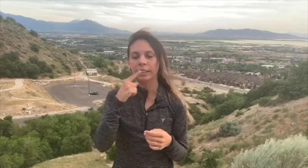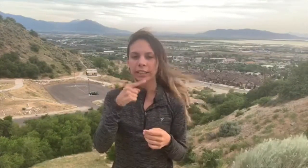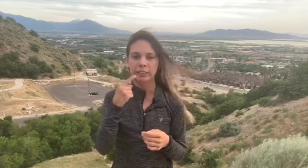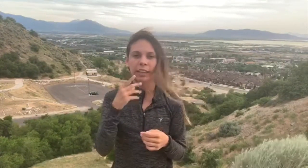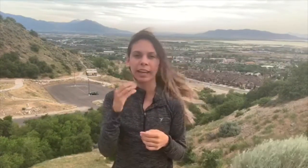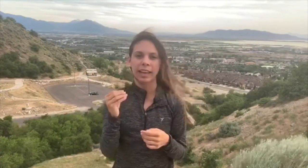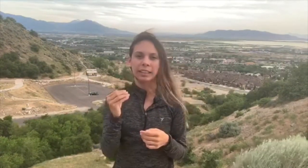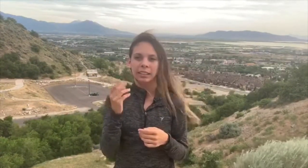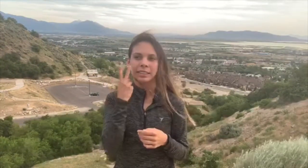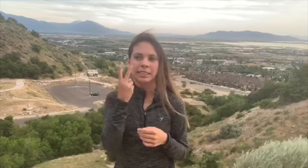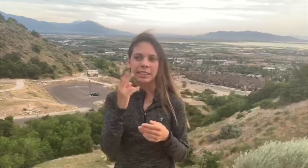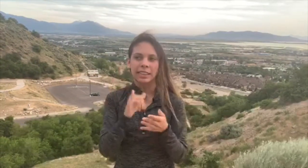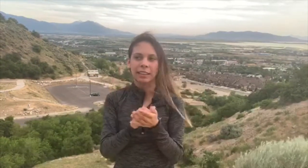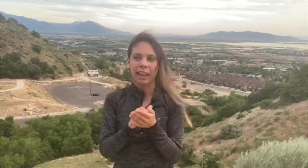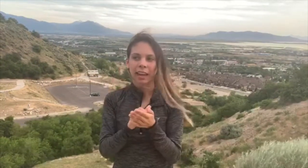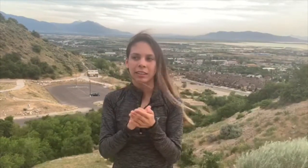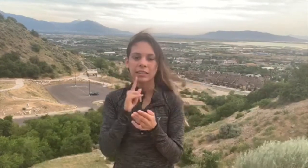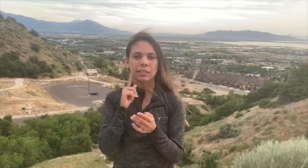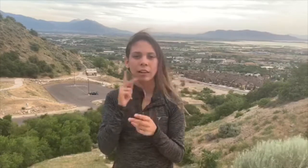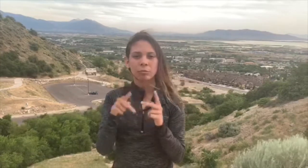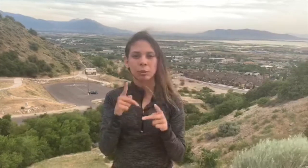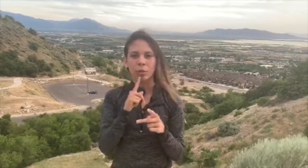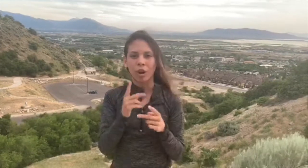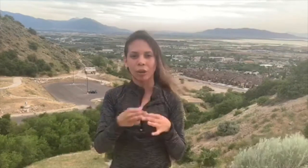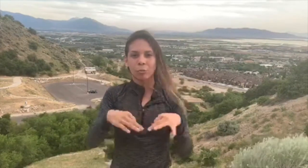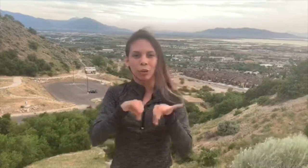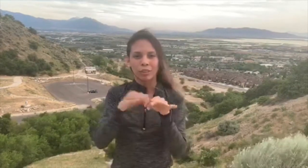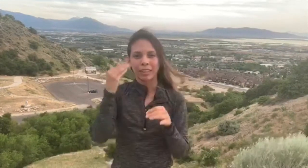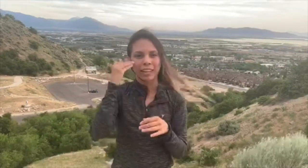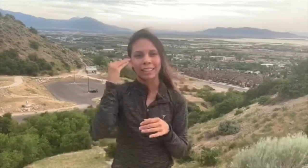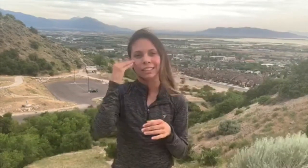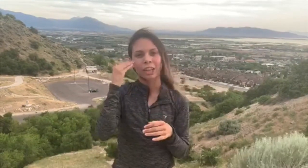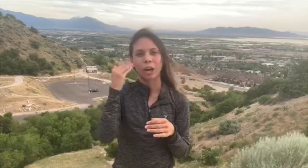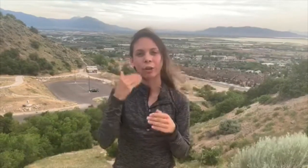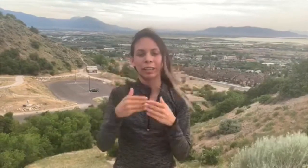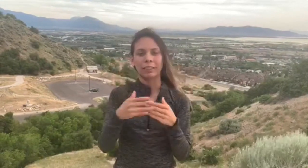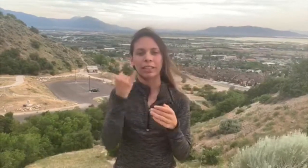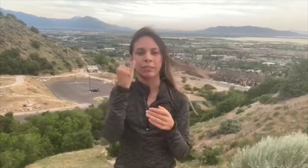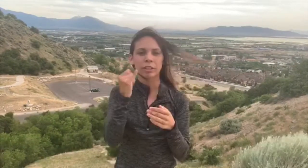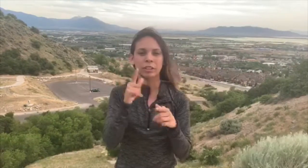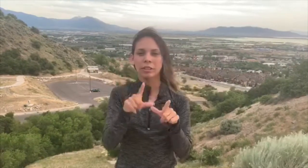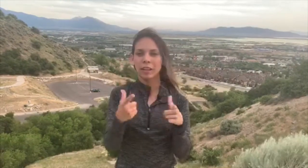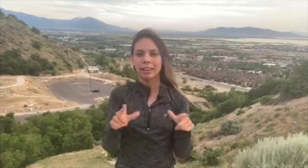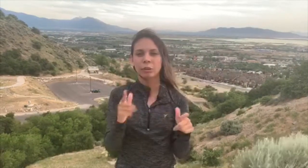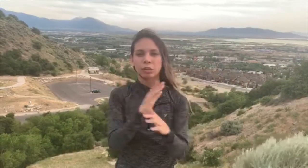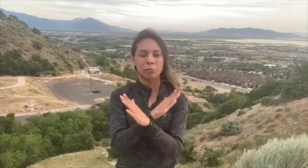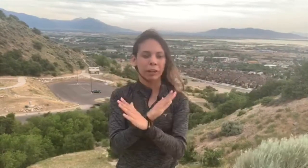And see that Deaf people are worth getting to know. Even if there's a language barrier.